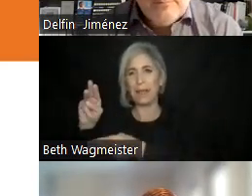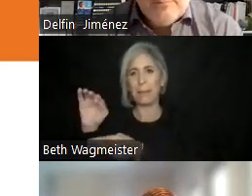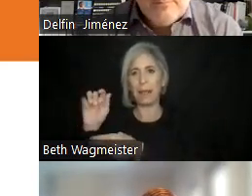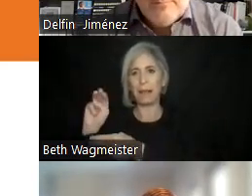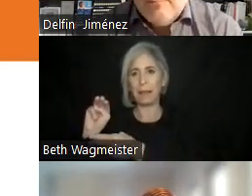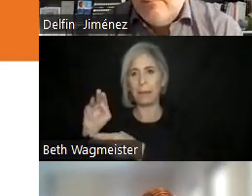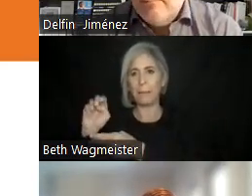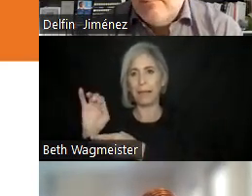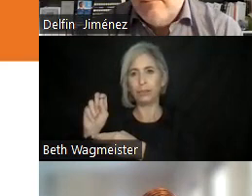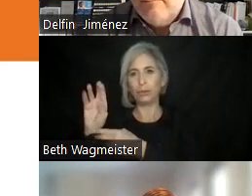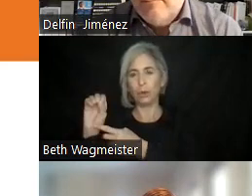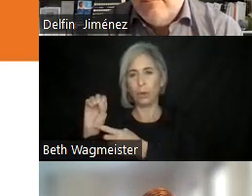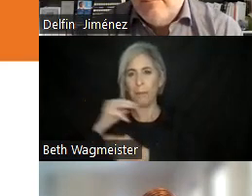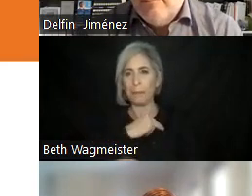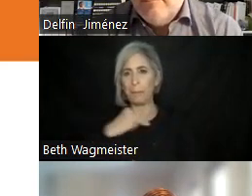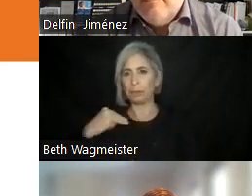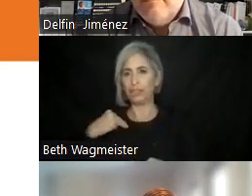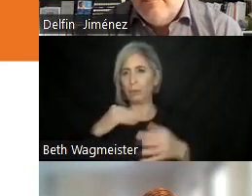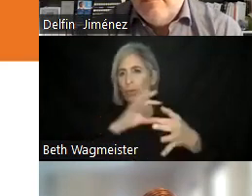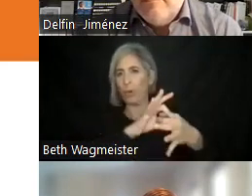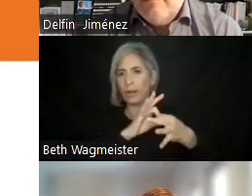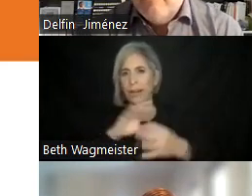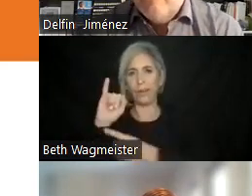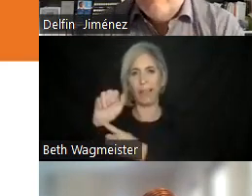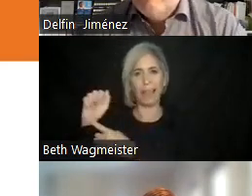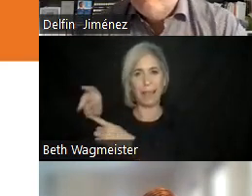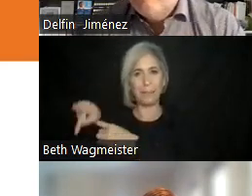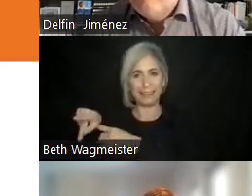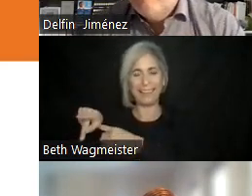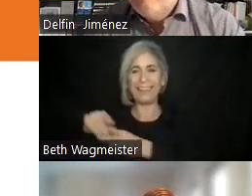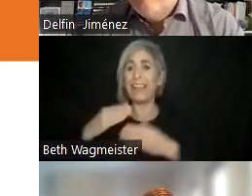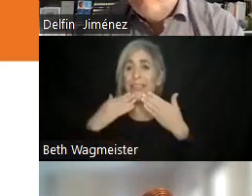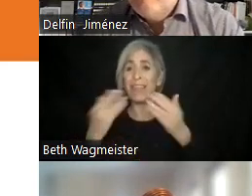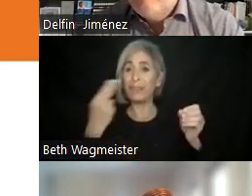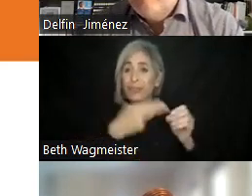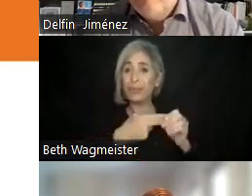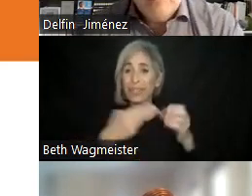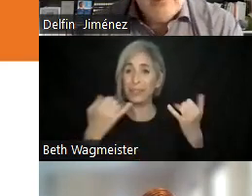the membership services coordinator with the IAAP. Thank you for joining us for today's webinar.